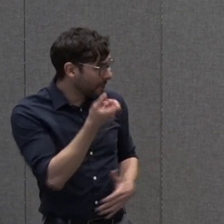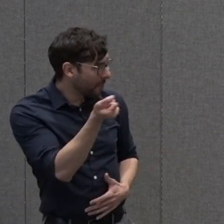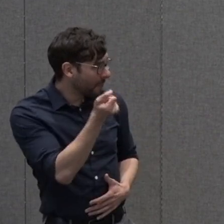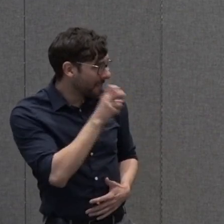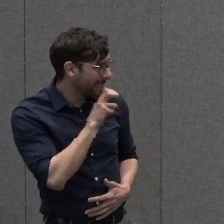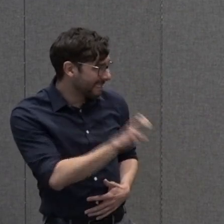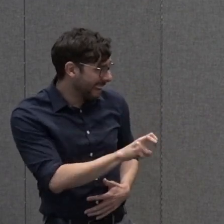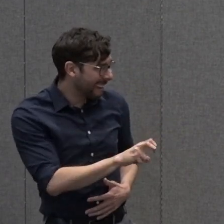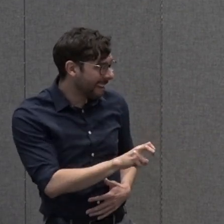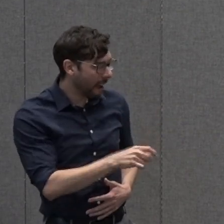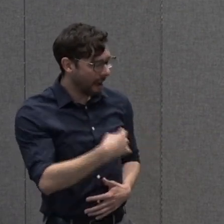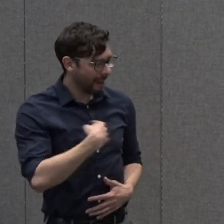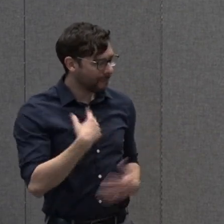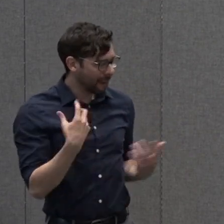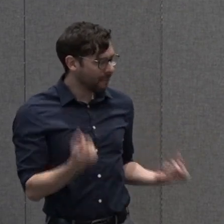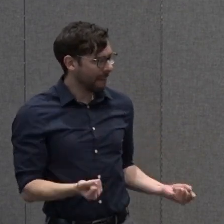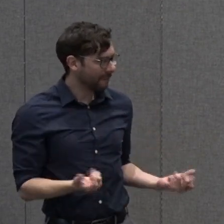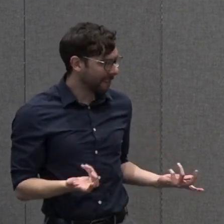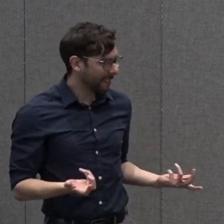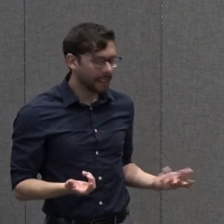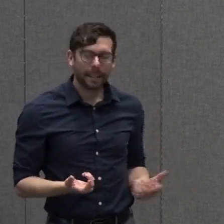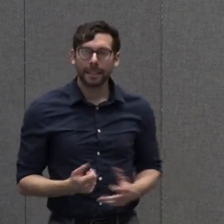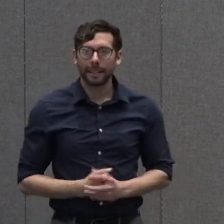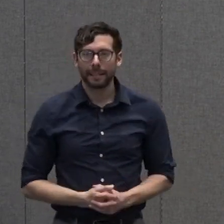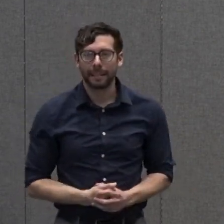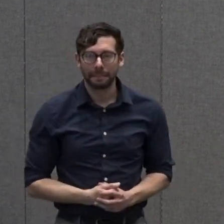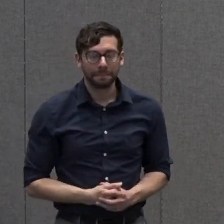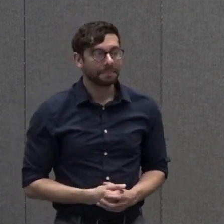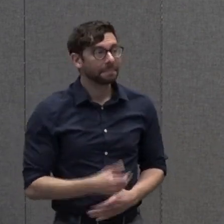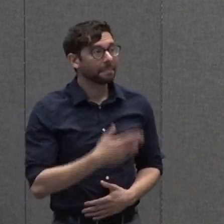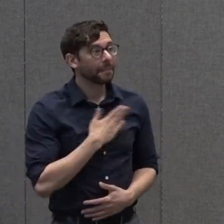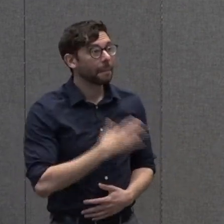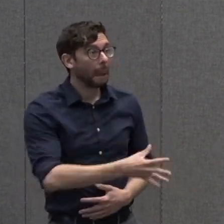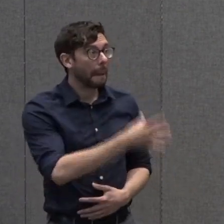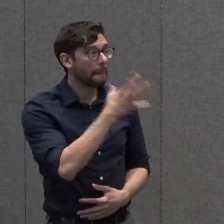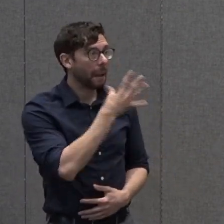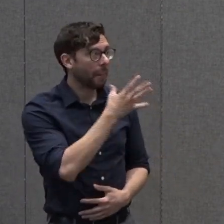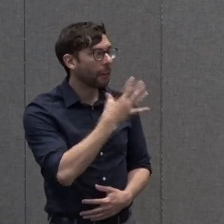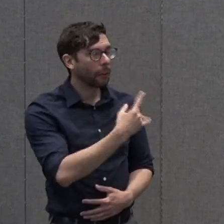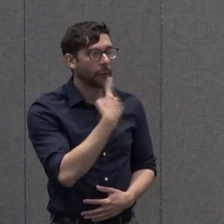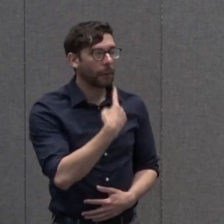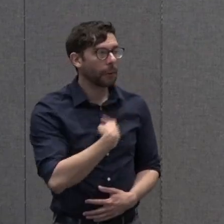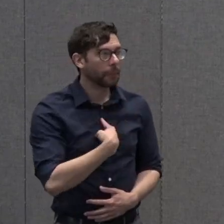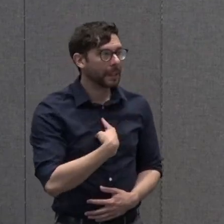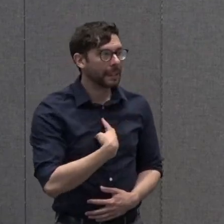I'm being brave here. [Cameraman] You are brave. My mother told me, "Don't hold the snakes today."